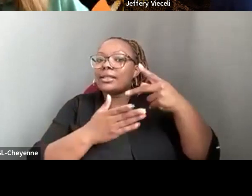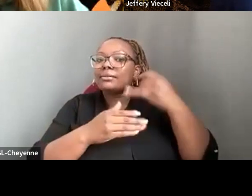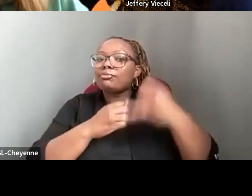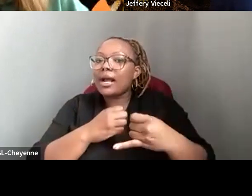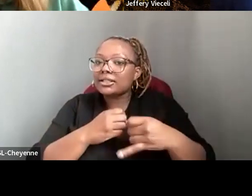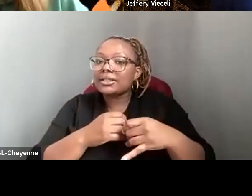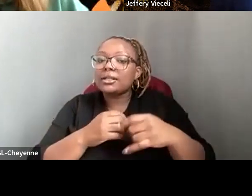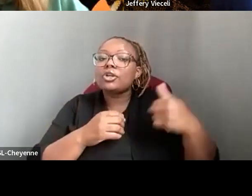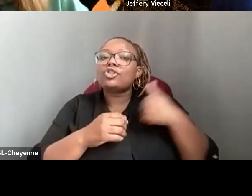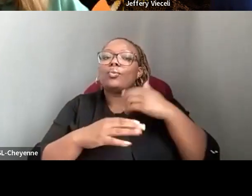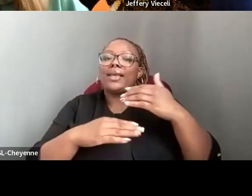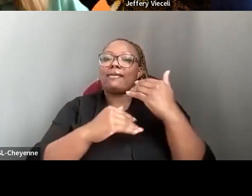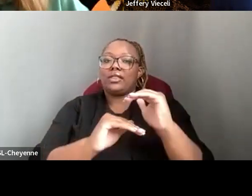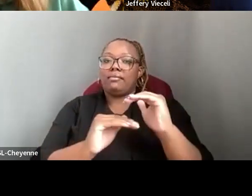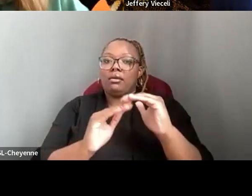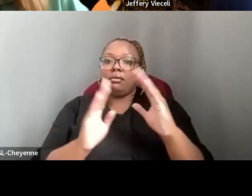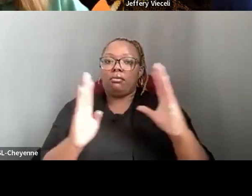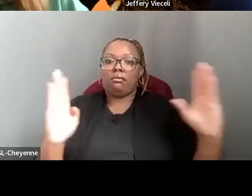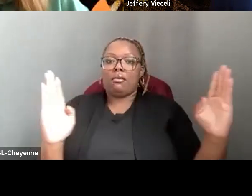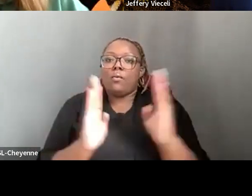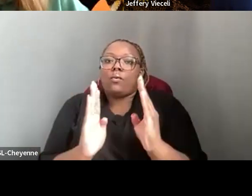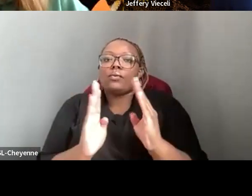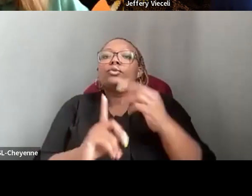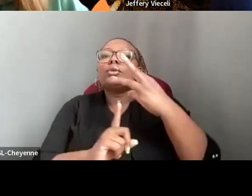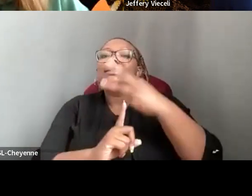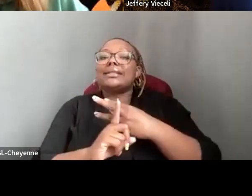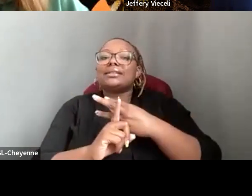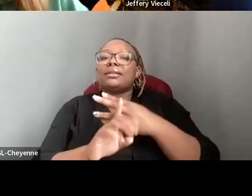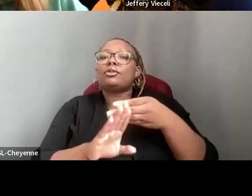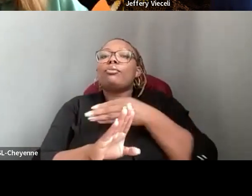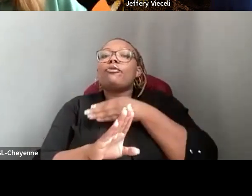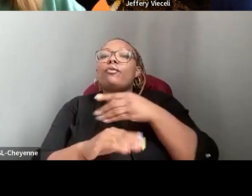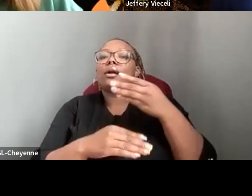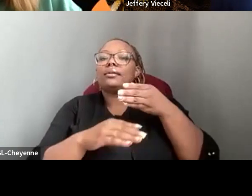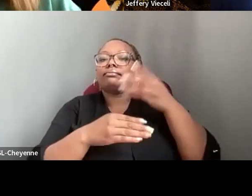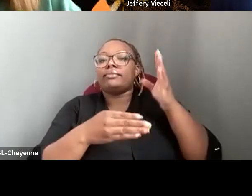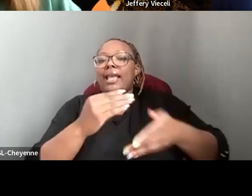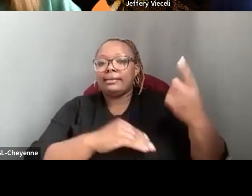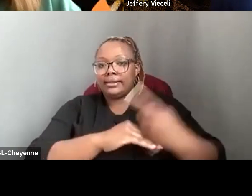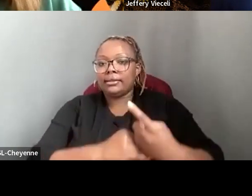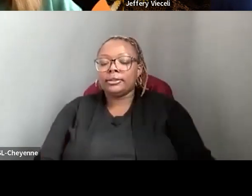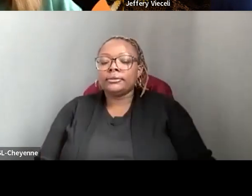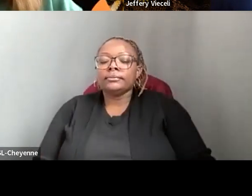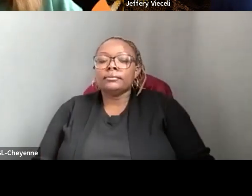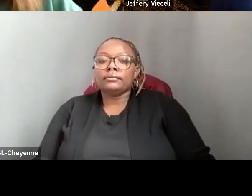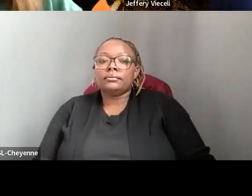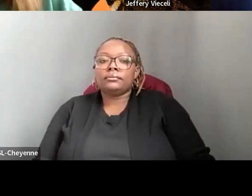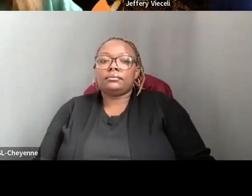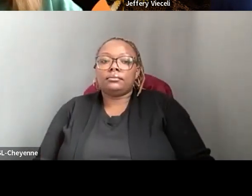So we have limited it in most cases to about six months before the end date.